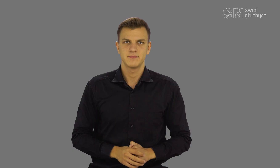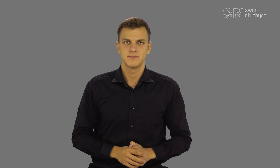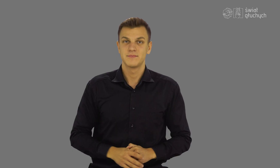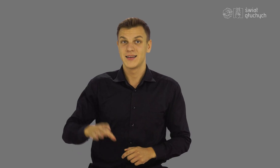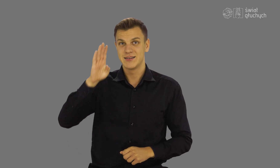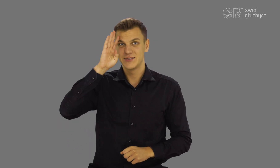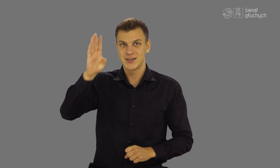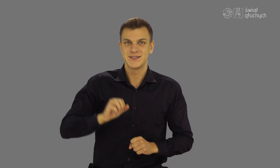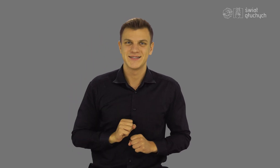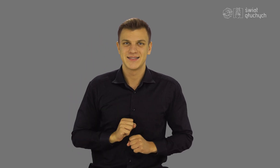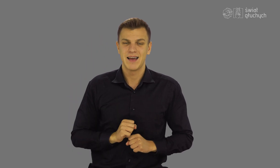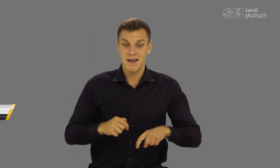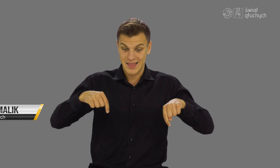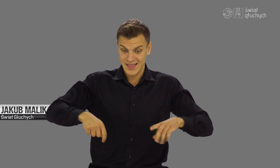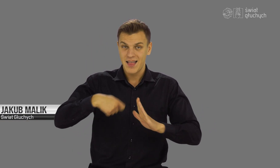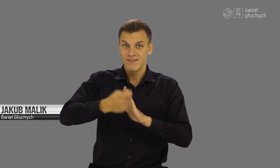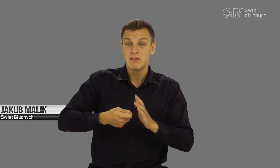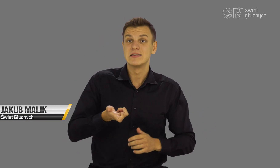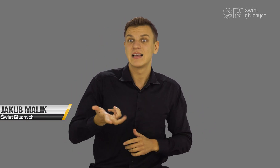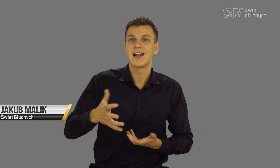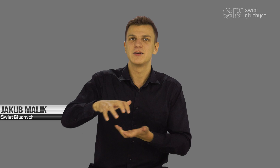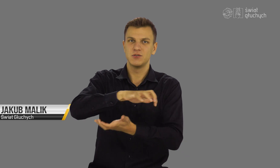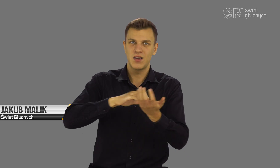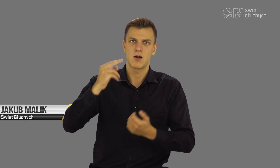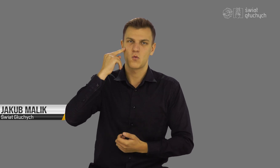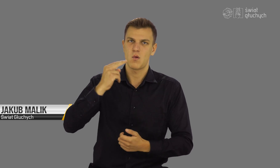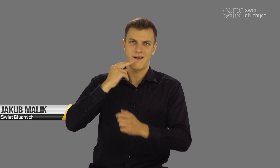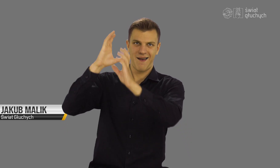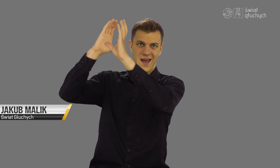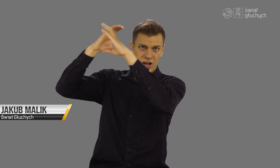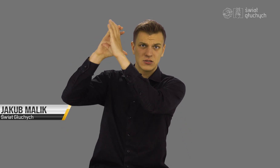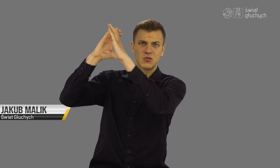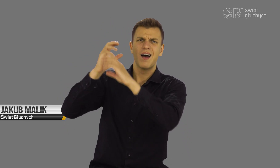[Automatic translation. Found a bug? Inform us.] Hi. Welcome to another episode of Astronomy with the Deaf World.